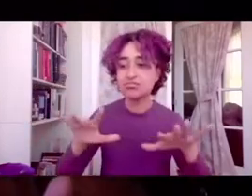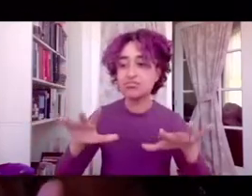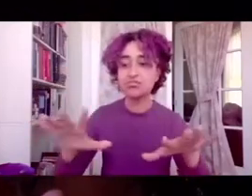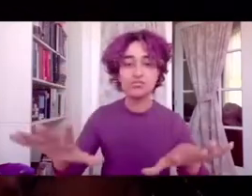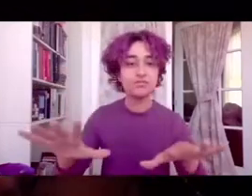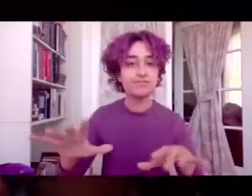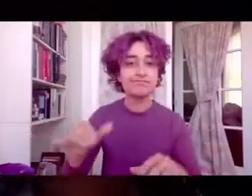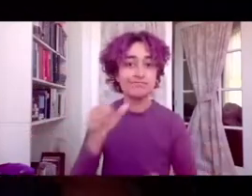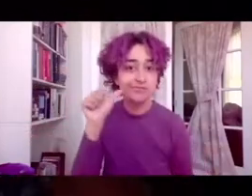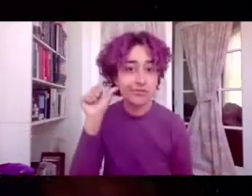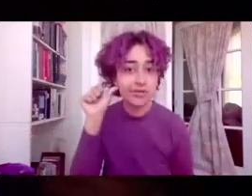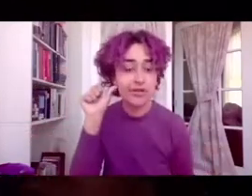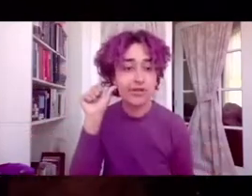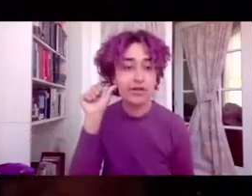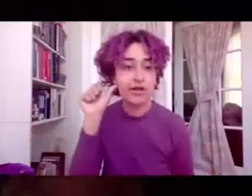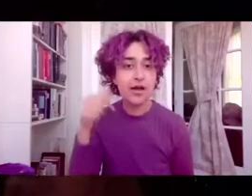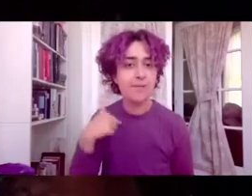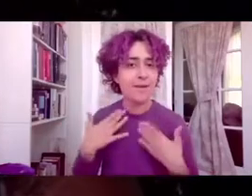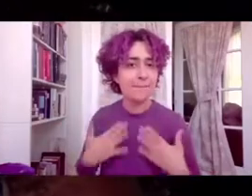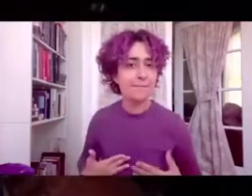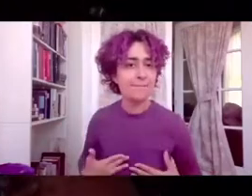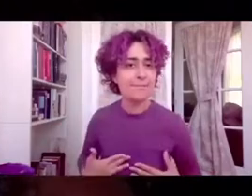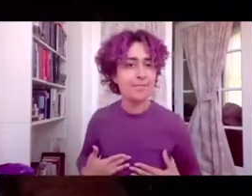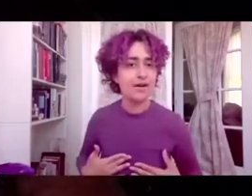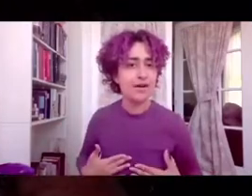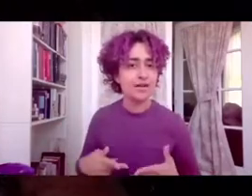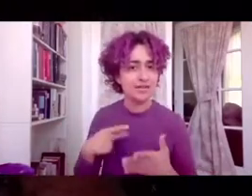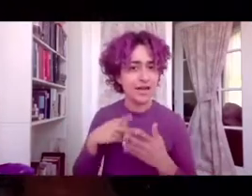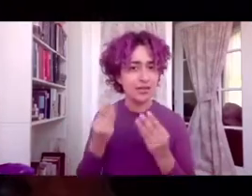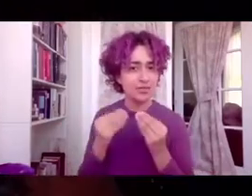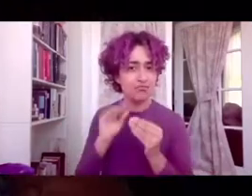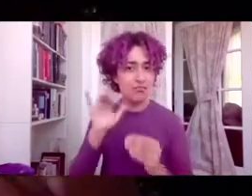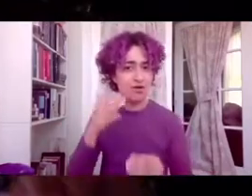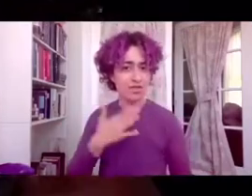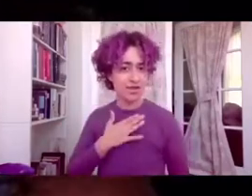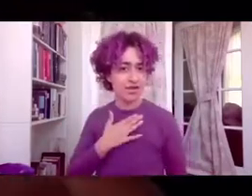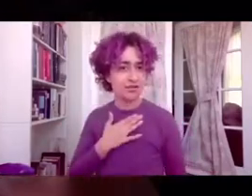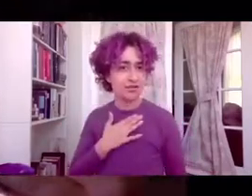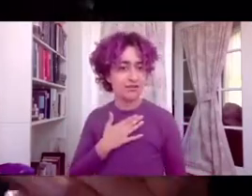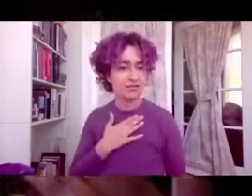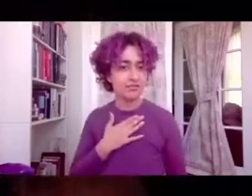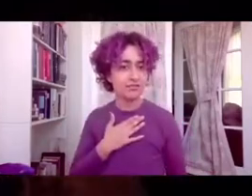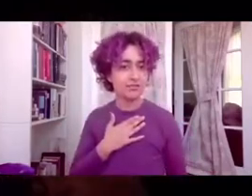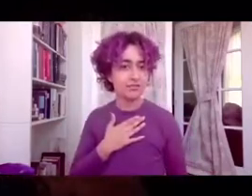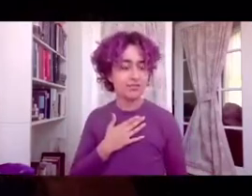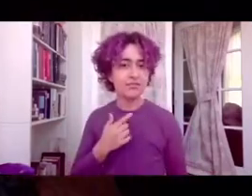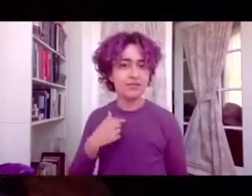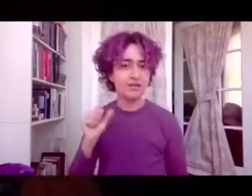Yesterday, my body danced like it knew more than I did. Like it, (snapping)